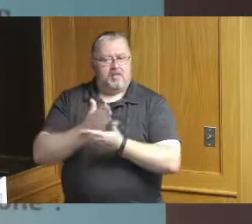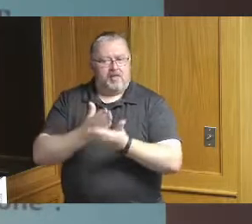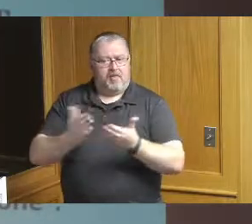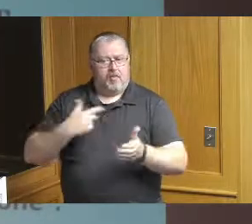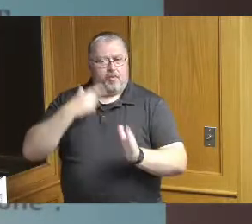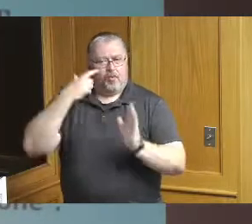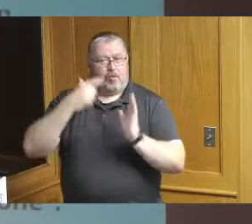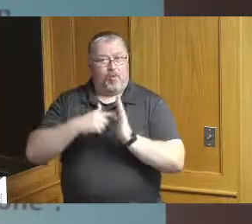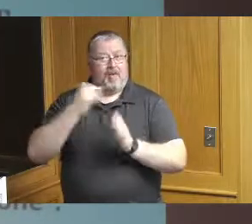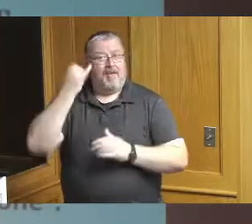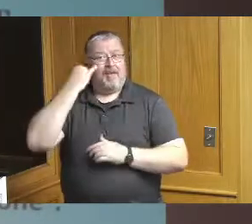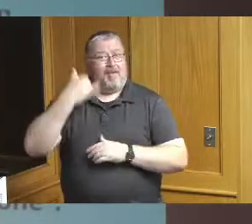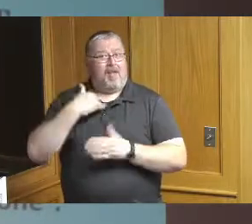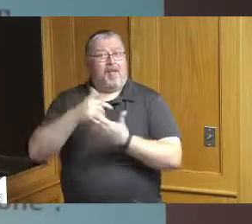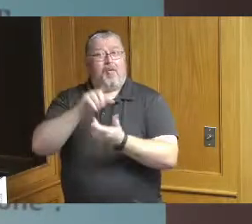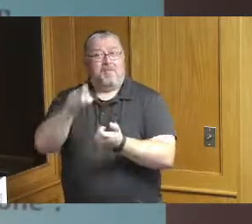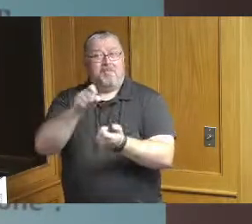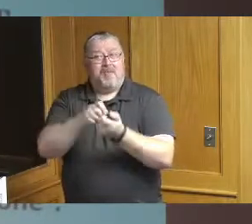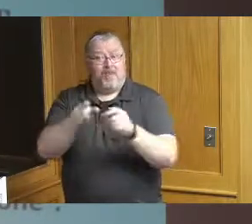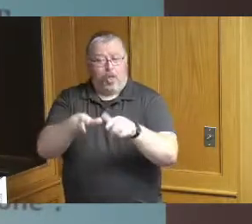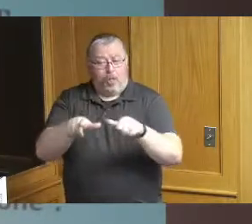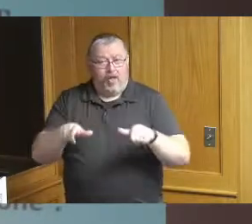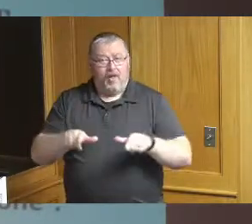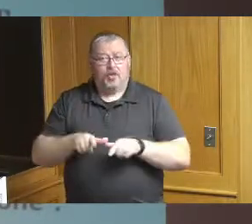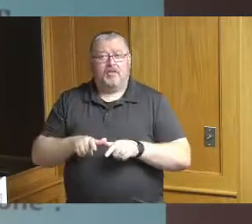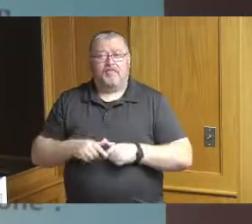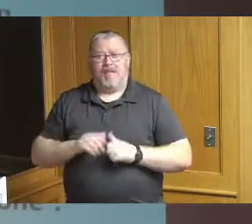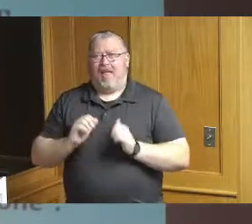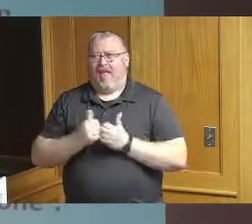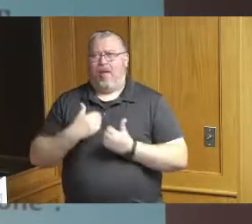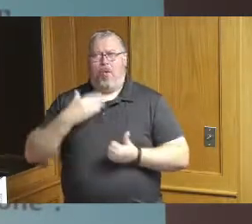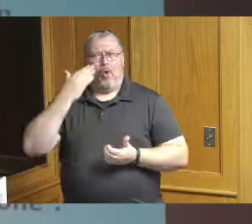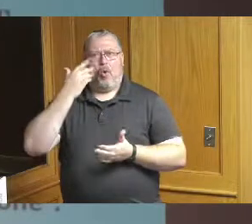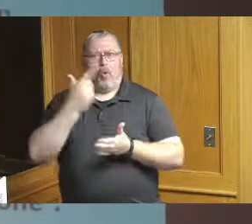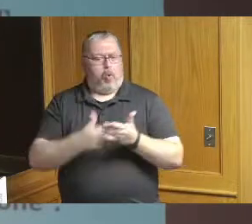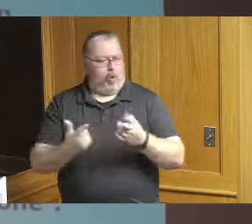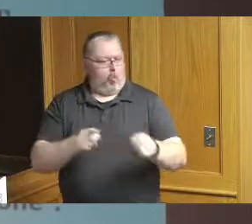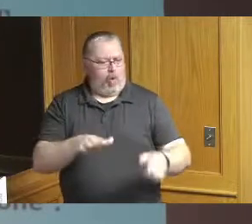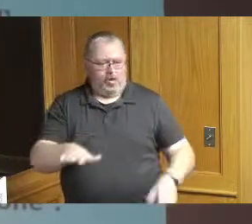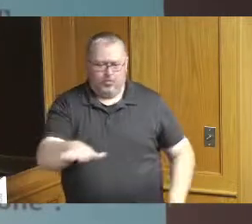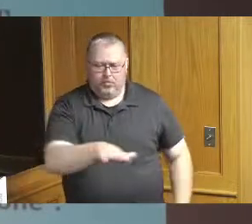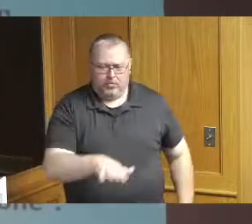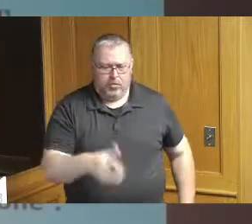at a particular location right how do i know what has been going on what happened in the past what